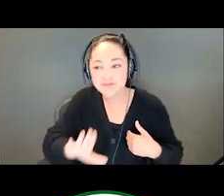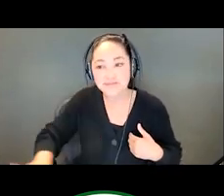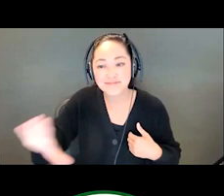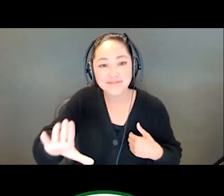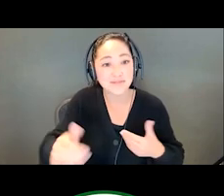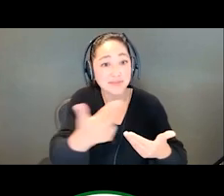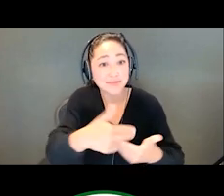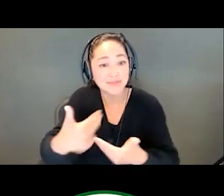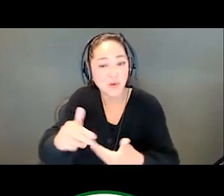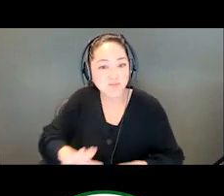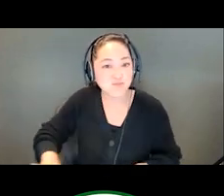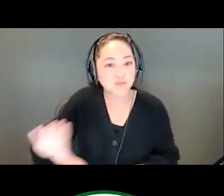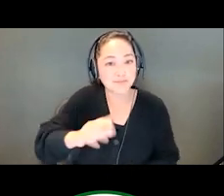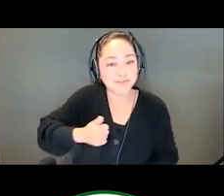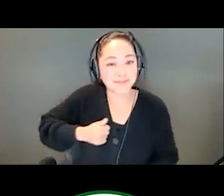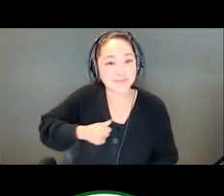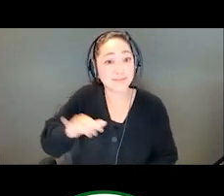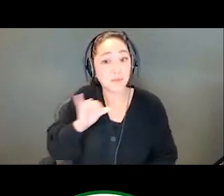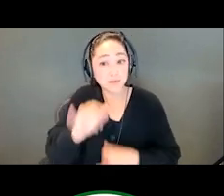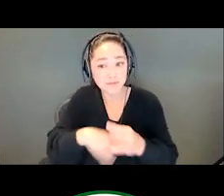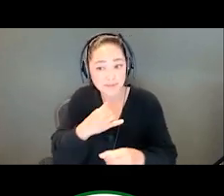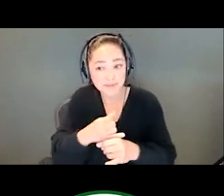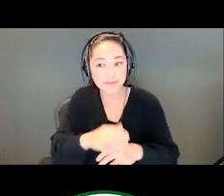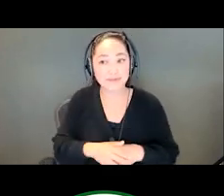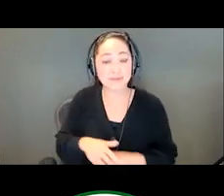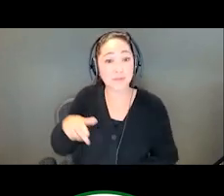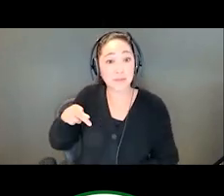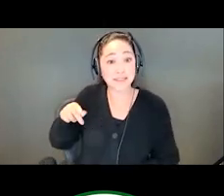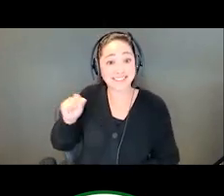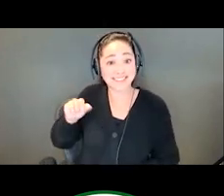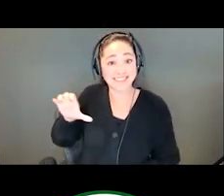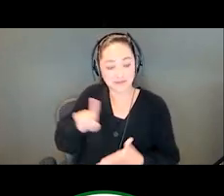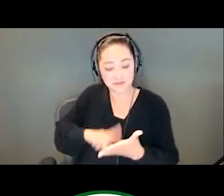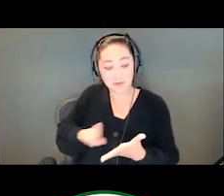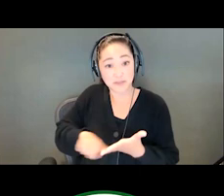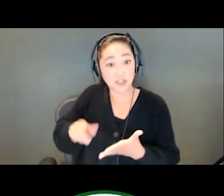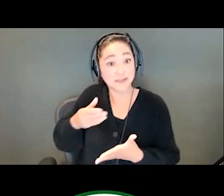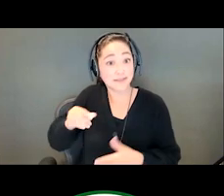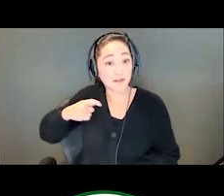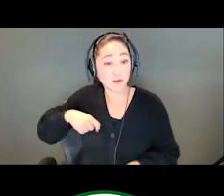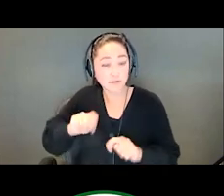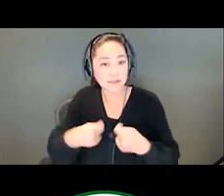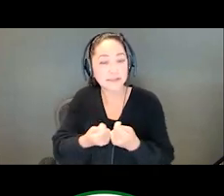Canada and internationally, The Parks Accessibility Research and Conference Team acknowledge that